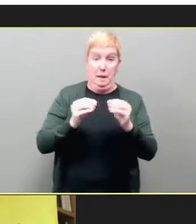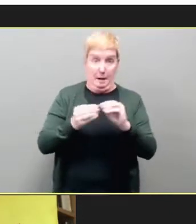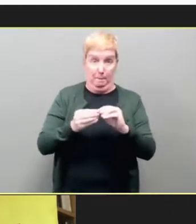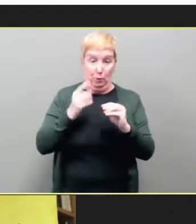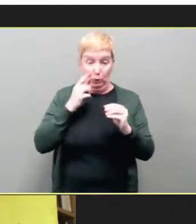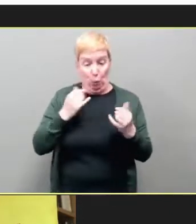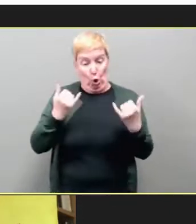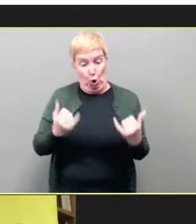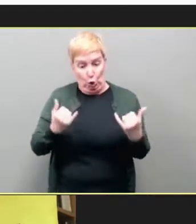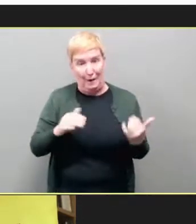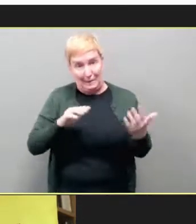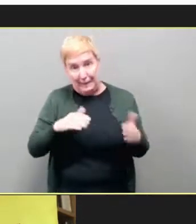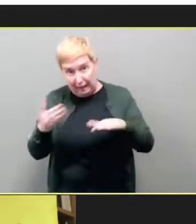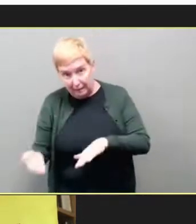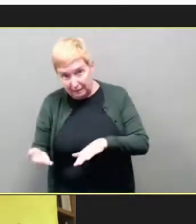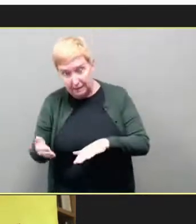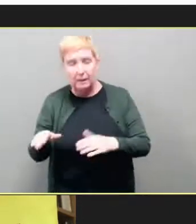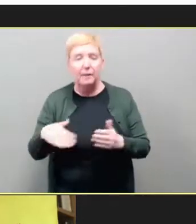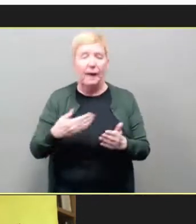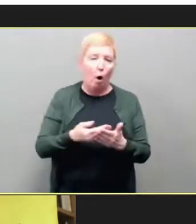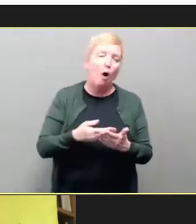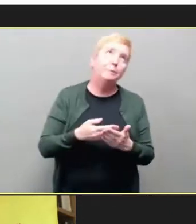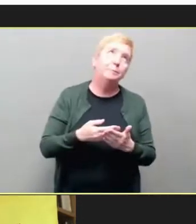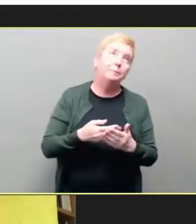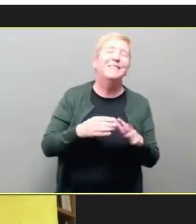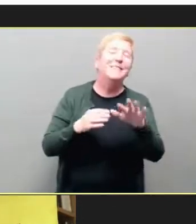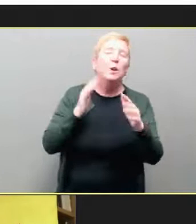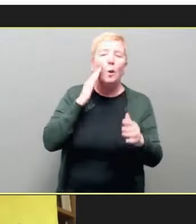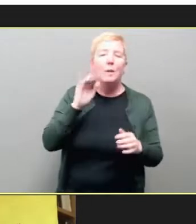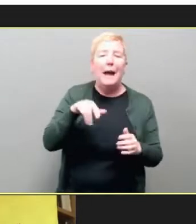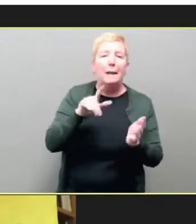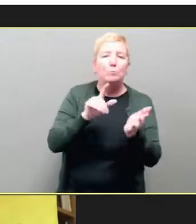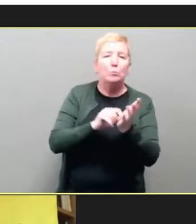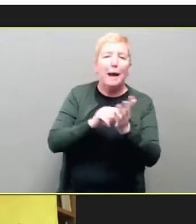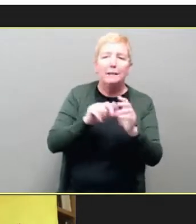they all get filed. The press release would send out is what we got